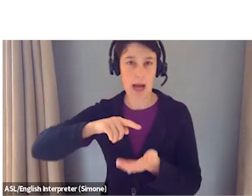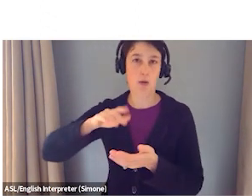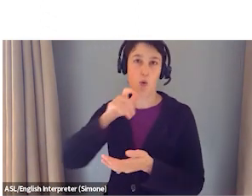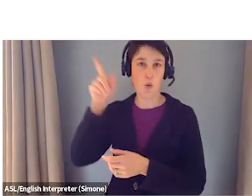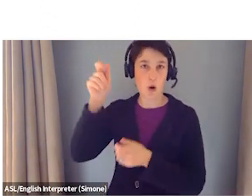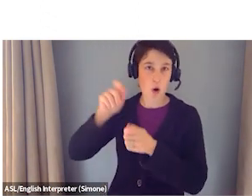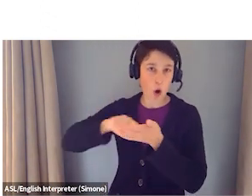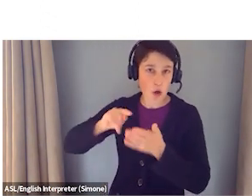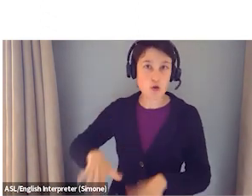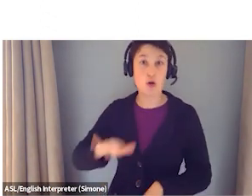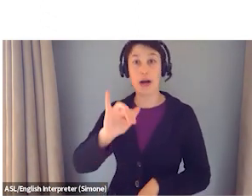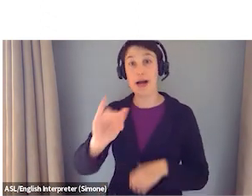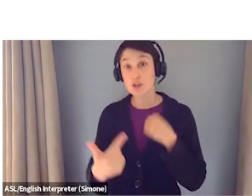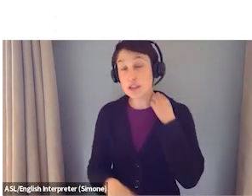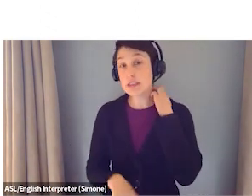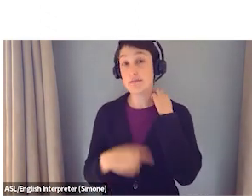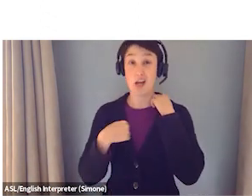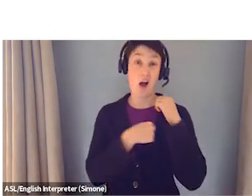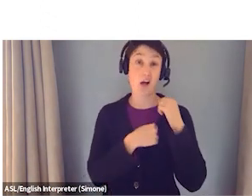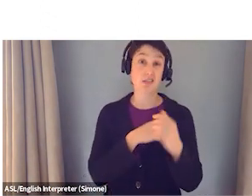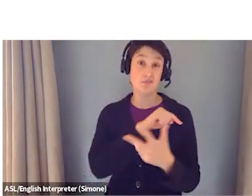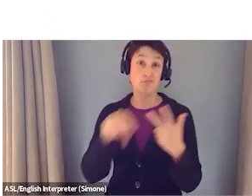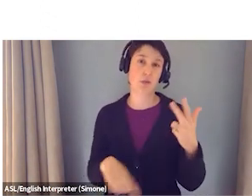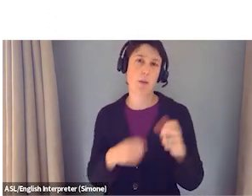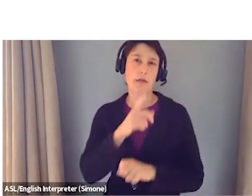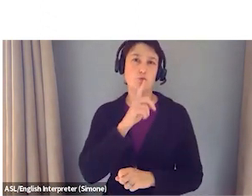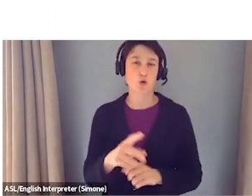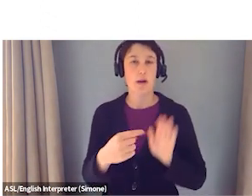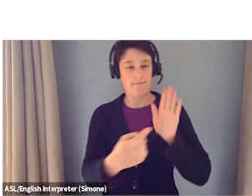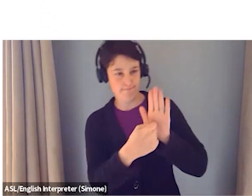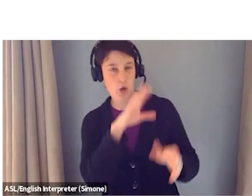So please make sure they are in your budget, they are clear as to why it's necessary,